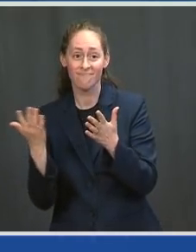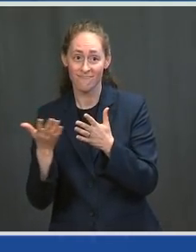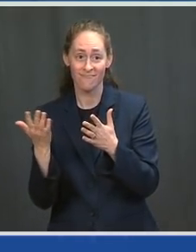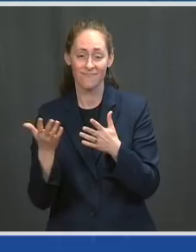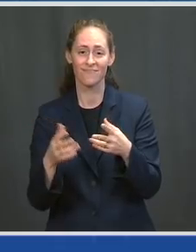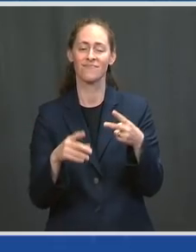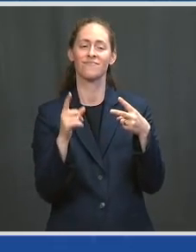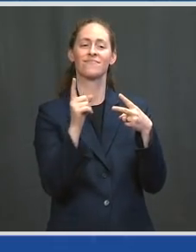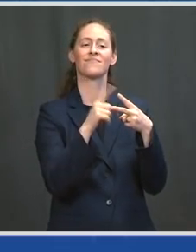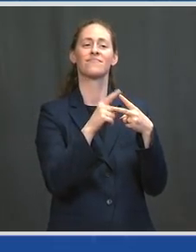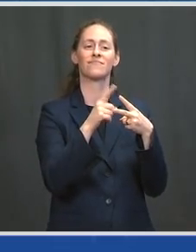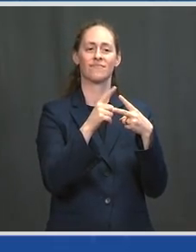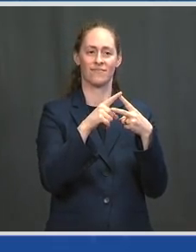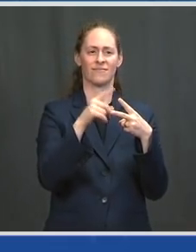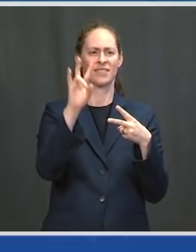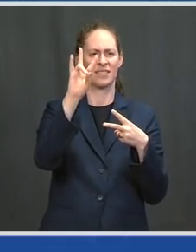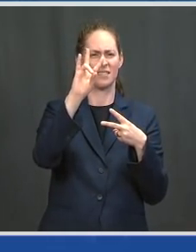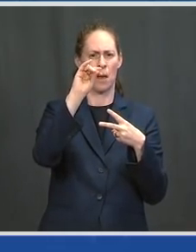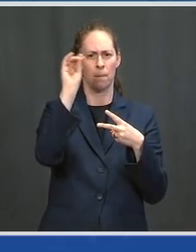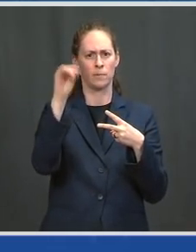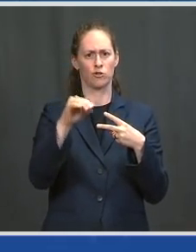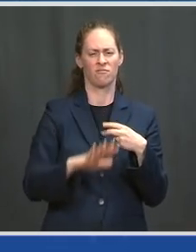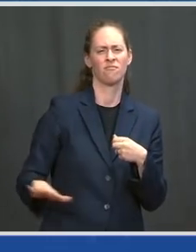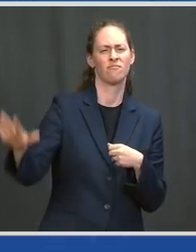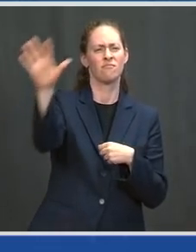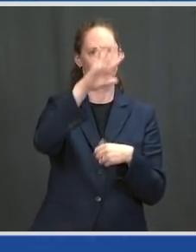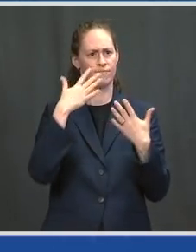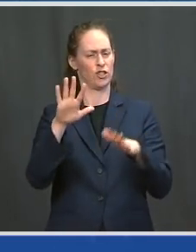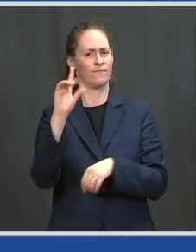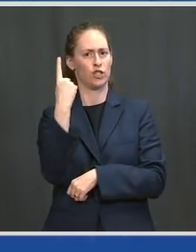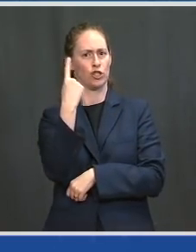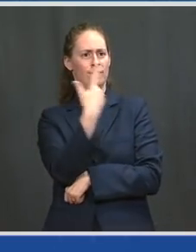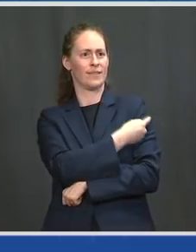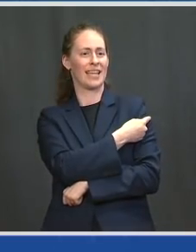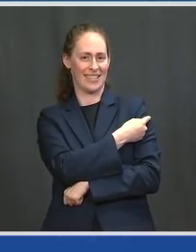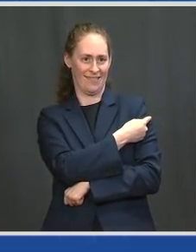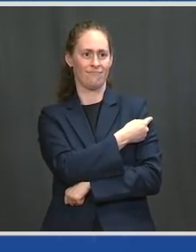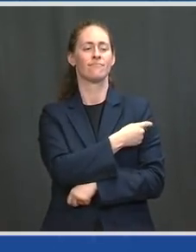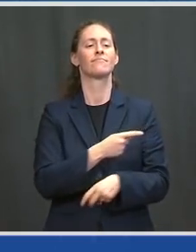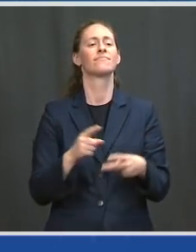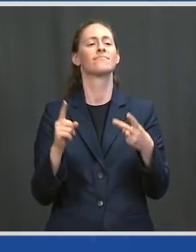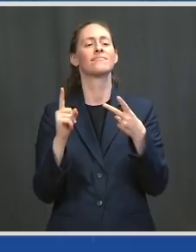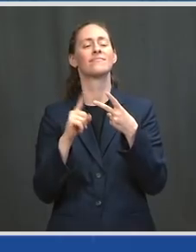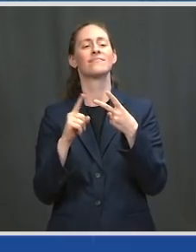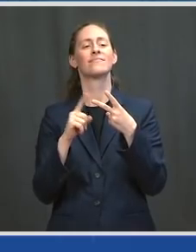The second was having 160 million Americans of all ages fully vaccinated by that same date.